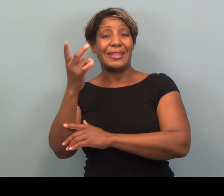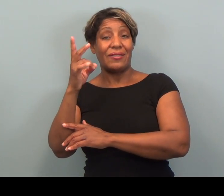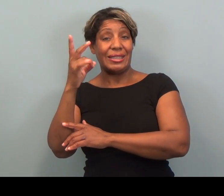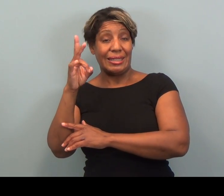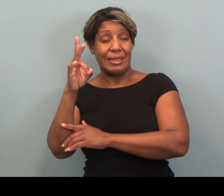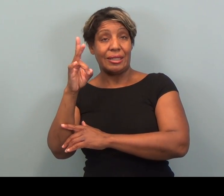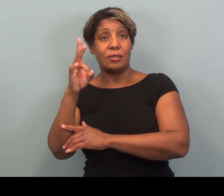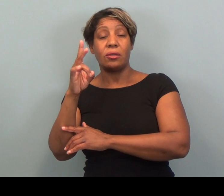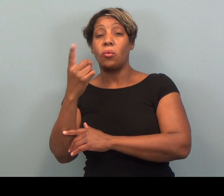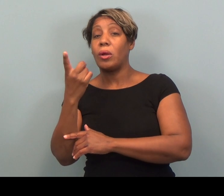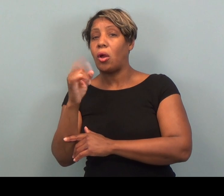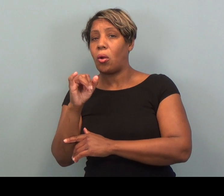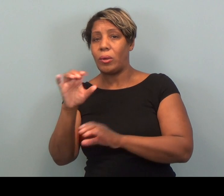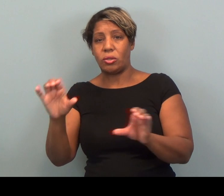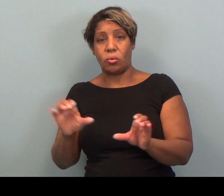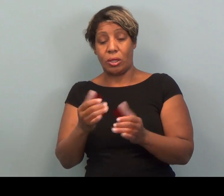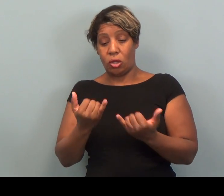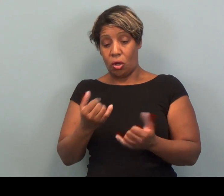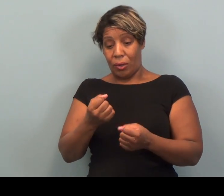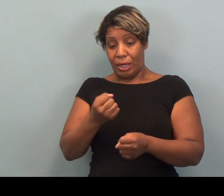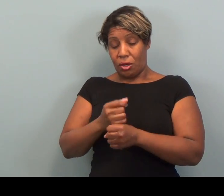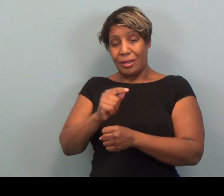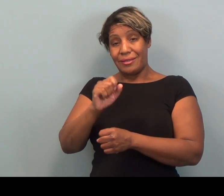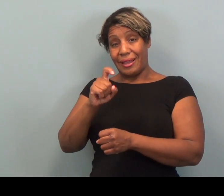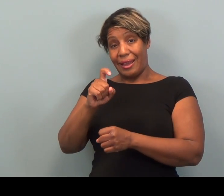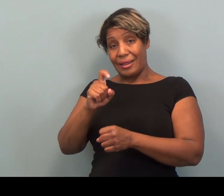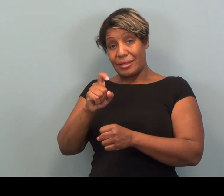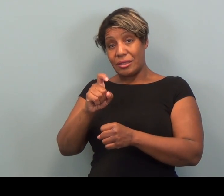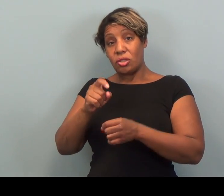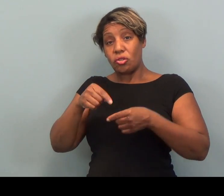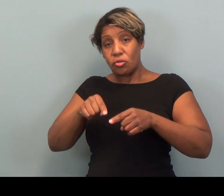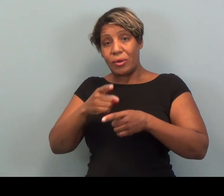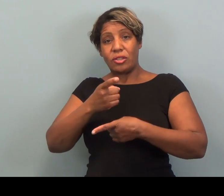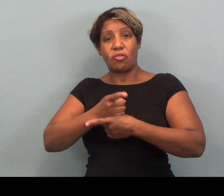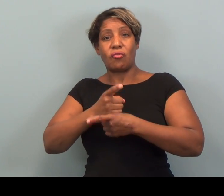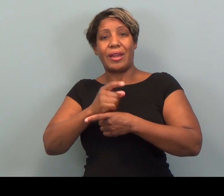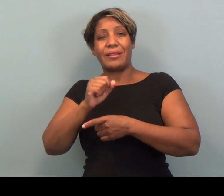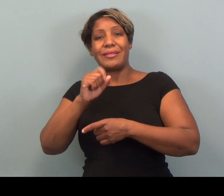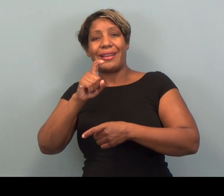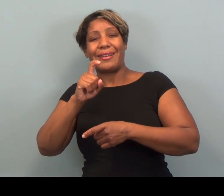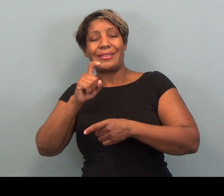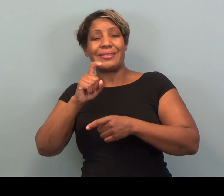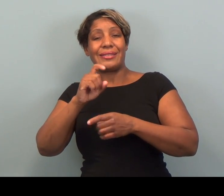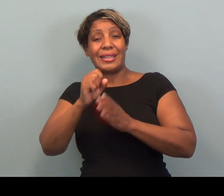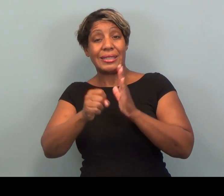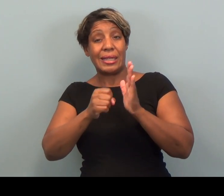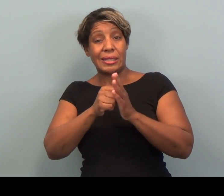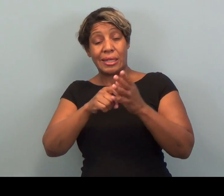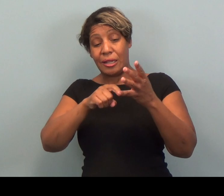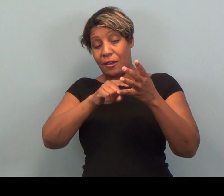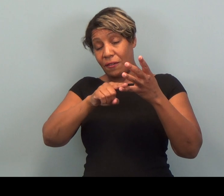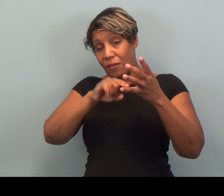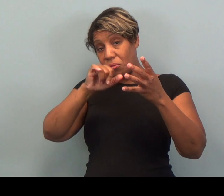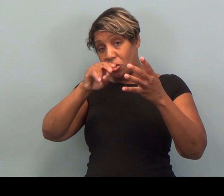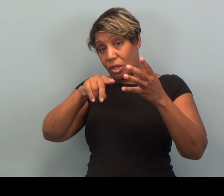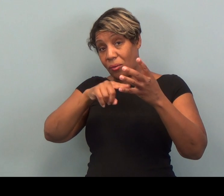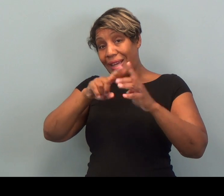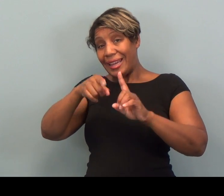We always do the current year tax return during our regular tax season which runs from the end of January until tax day.